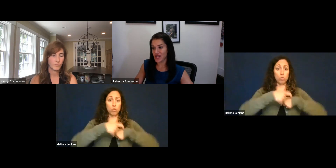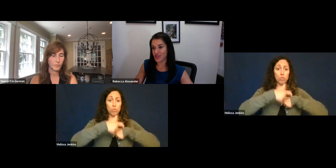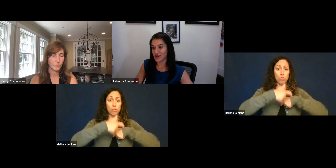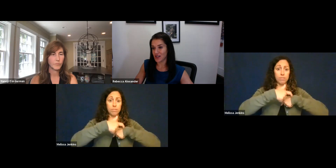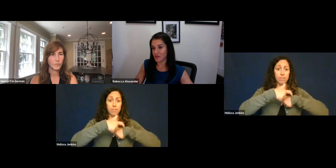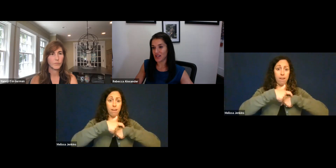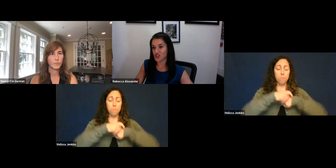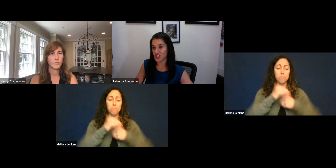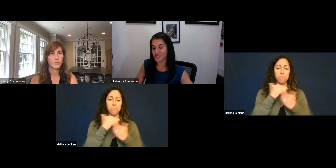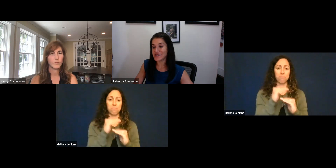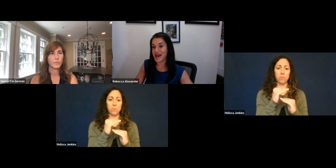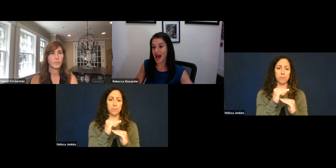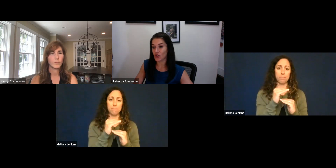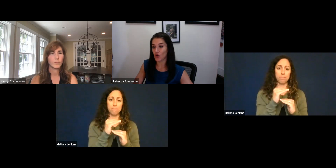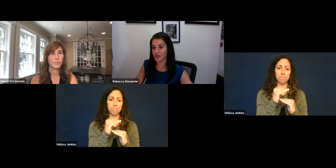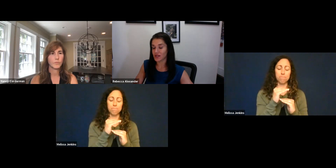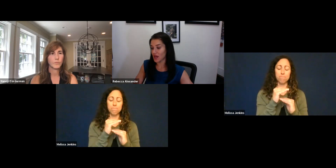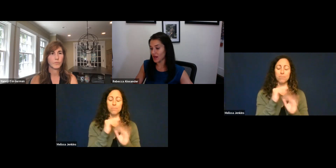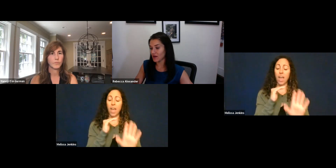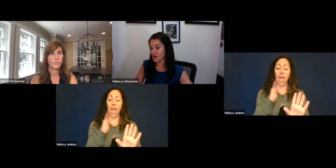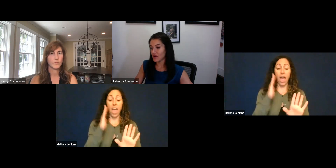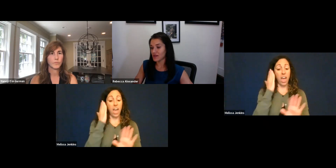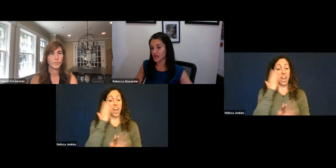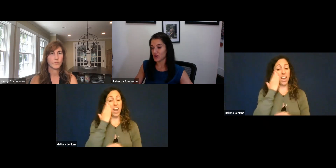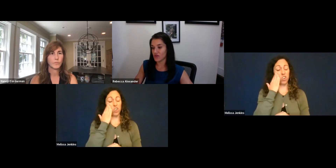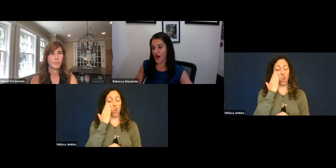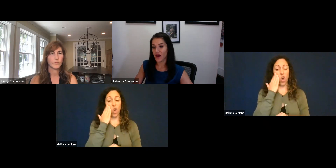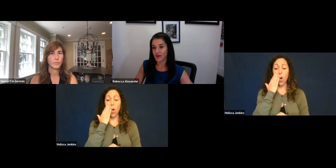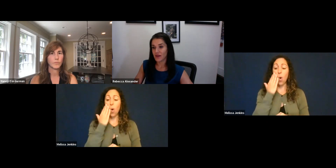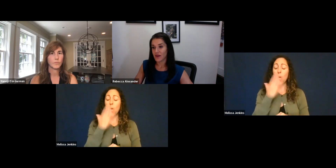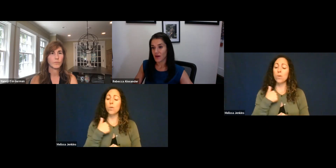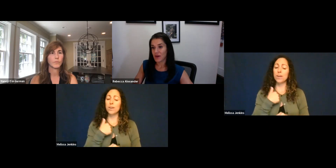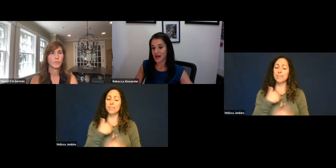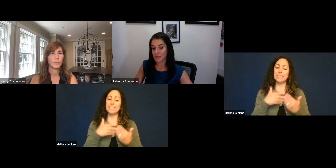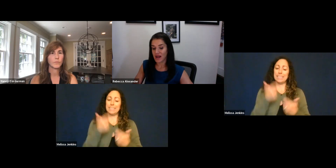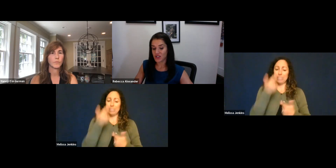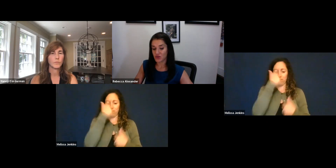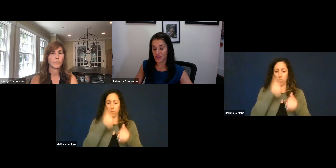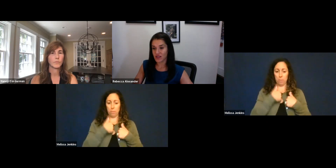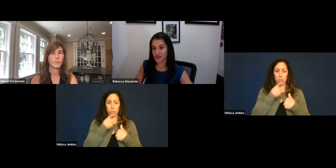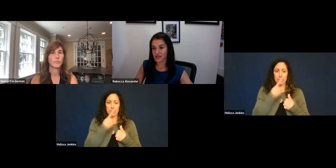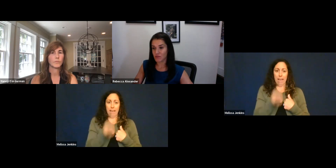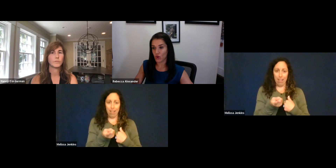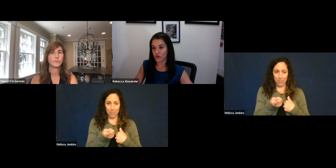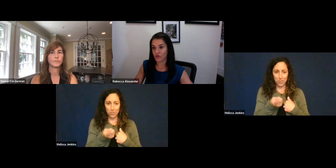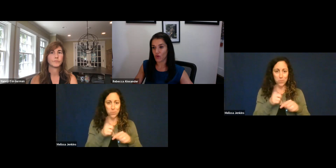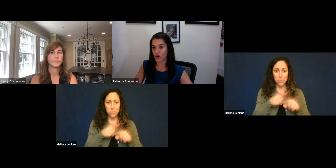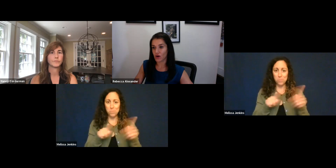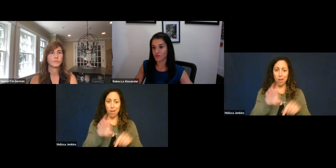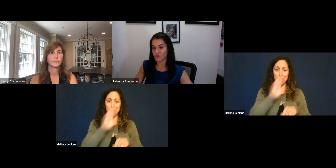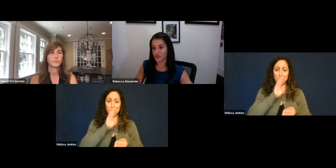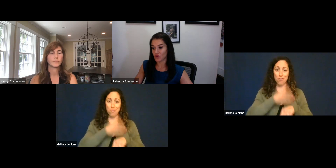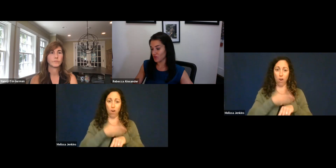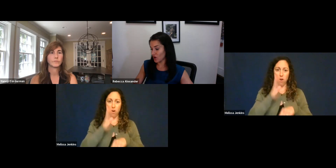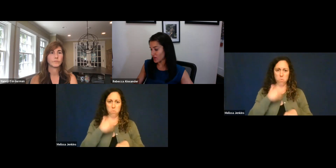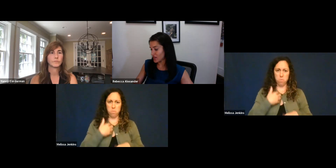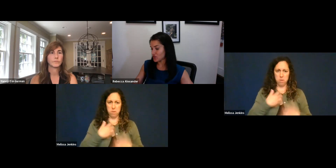said than done, because she is not going to like to hear that. But I do think that it's important for our kids